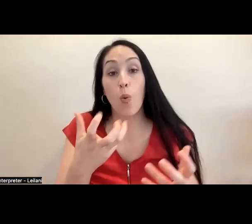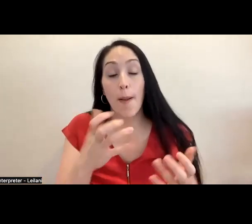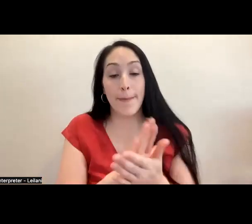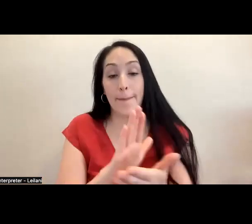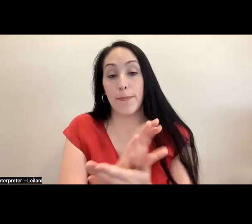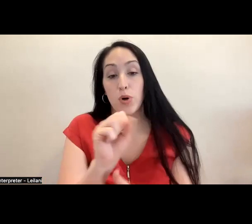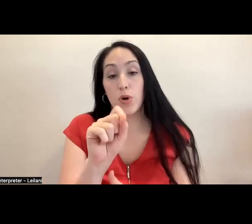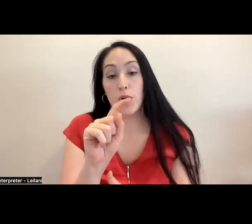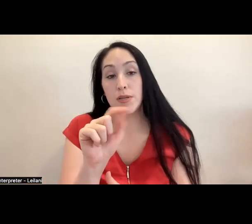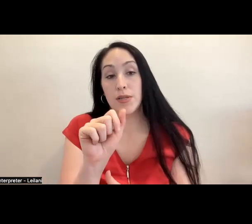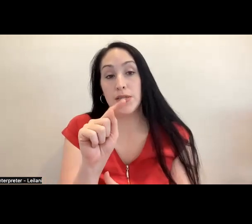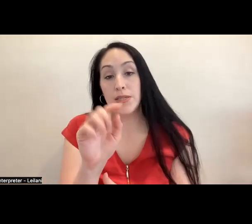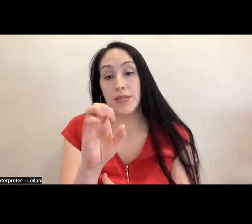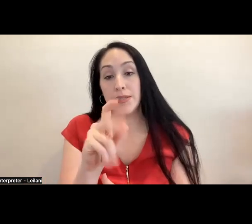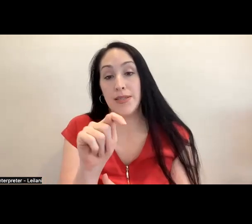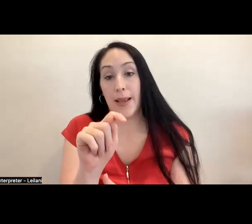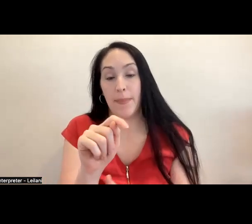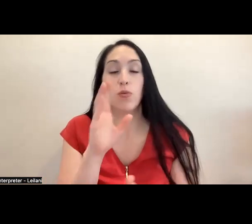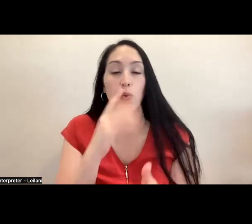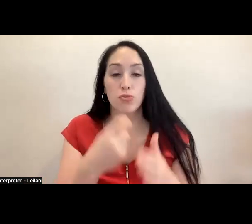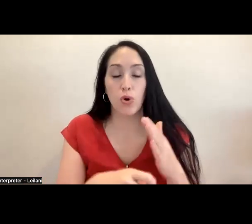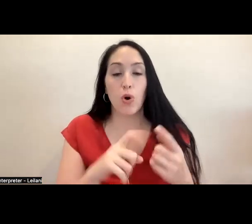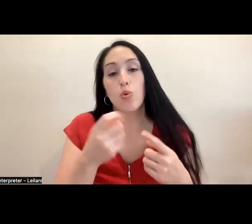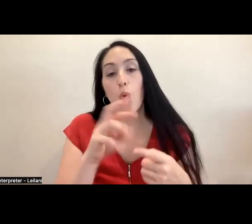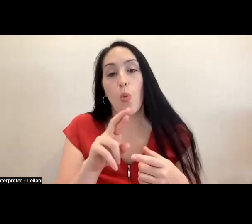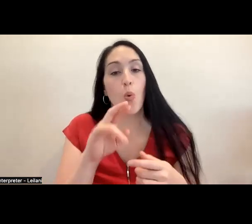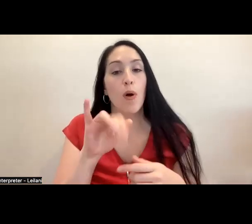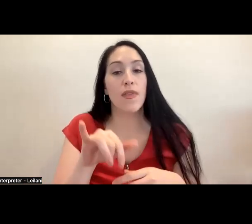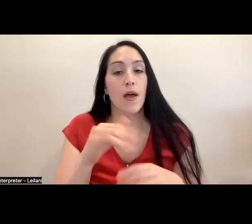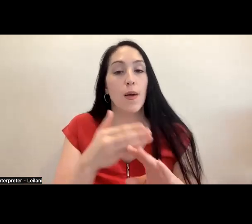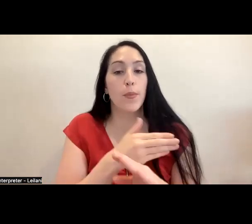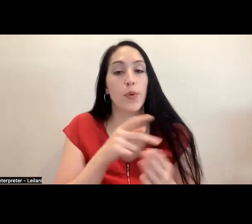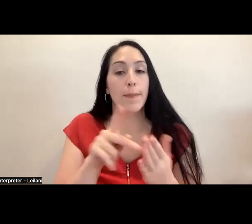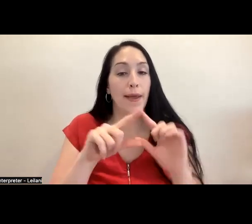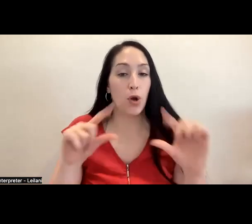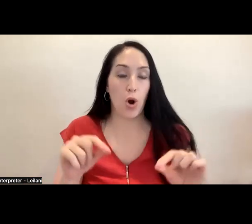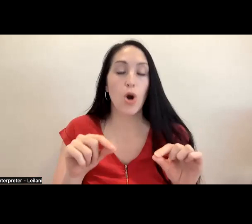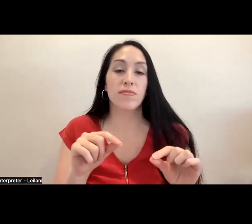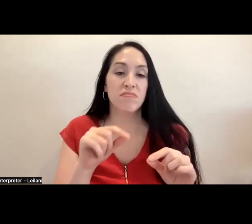about that cost $2 and 50 cents per month. 11:51:34 So important to me. But talk about